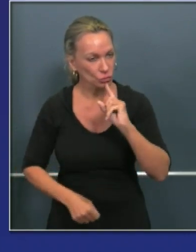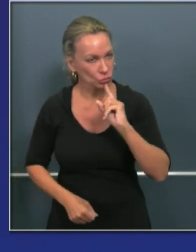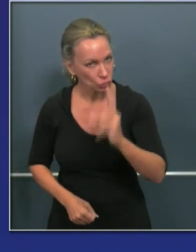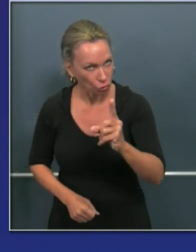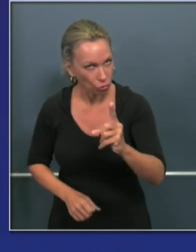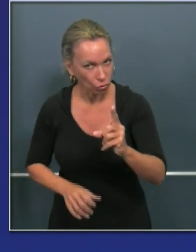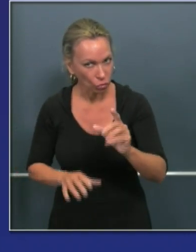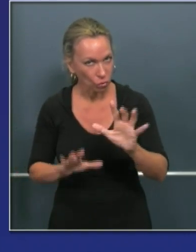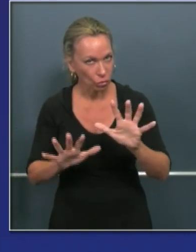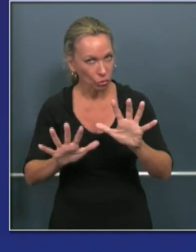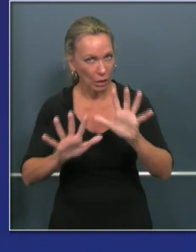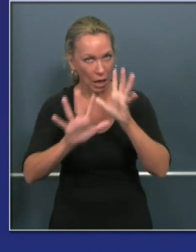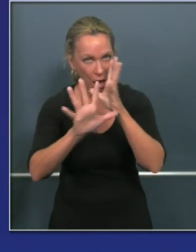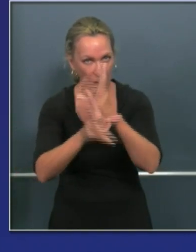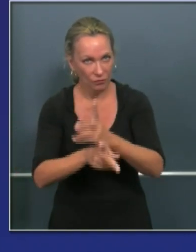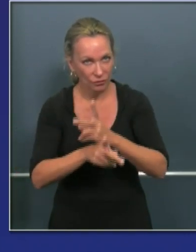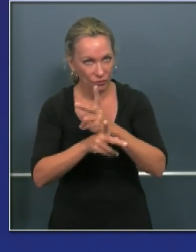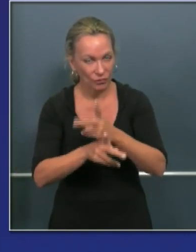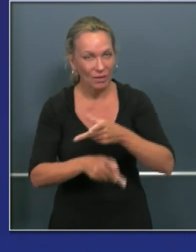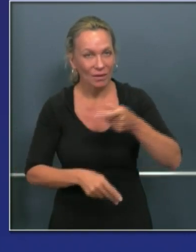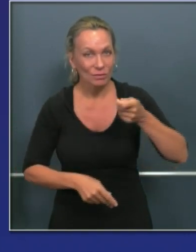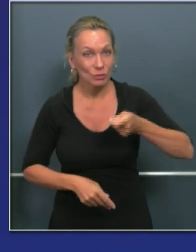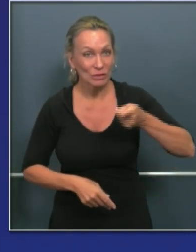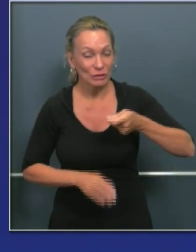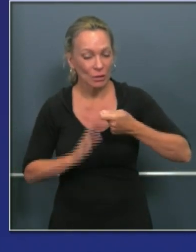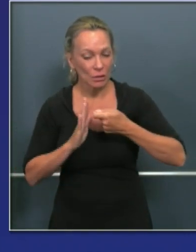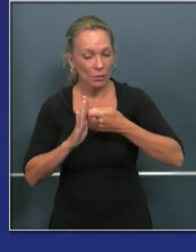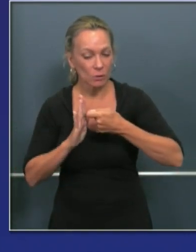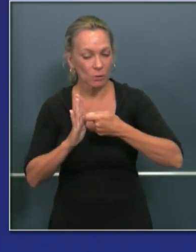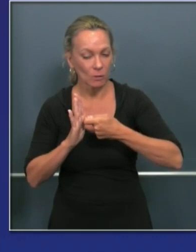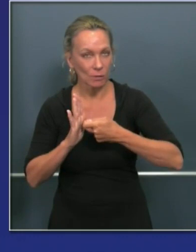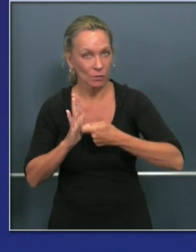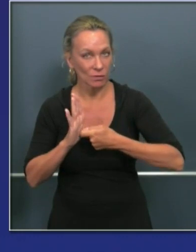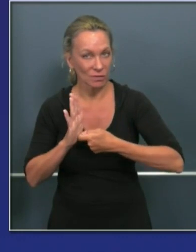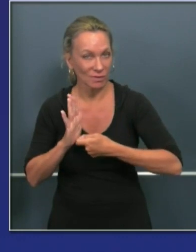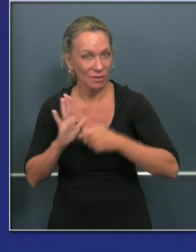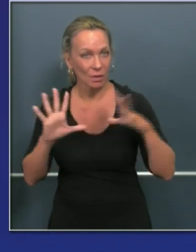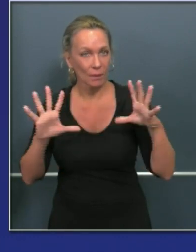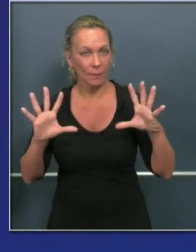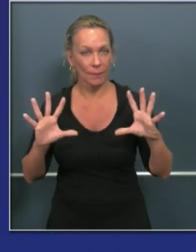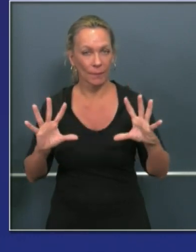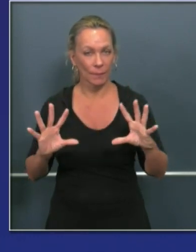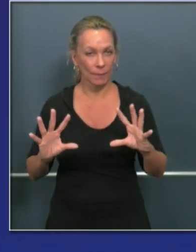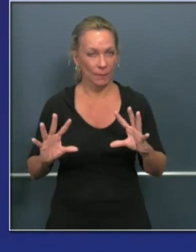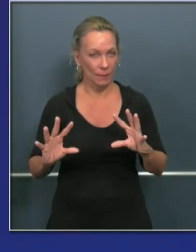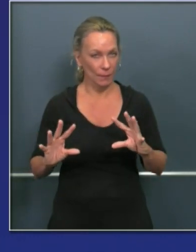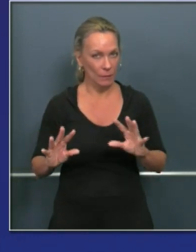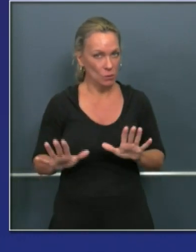START TO PULL BACK ON THE STAY AT HOME. ORDER BY THE WAY THAT